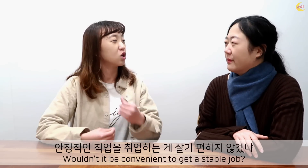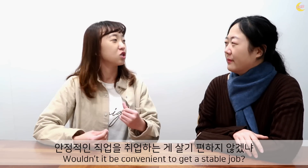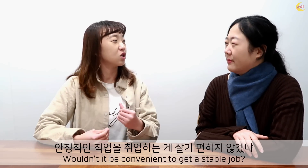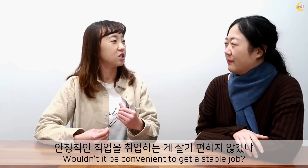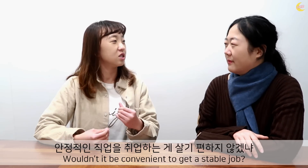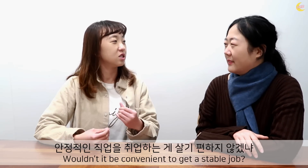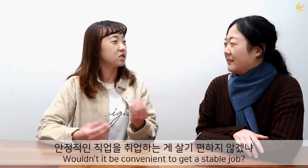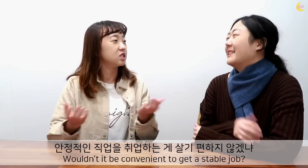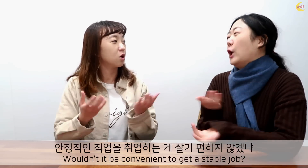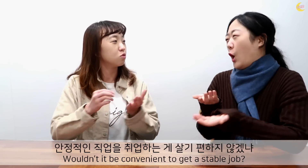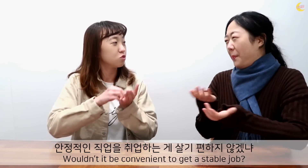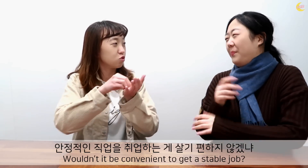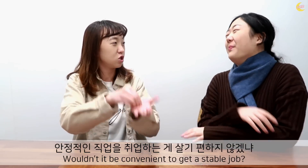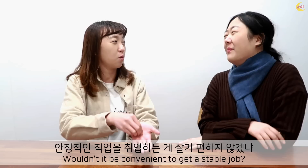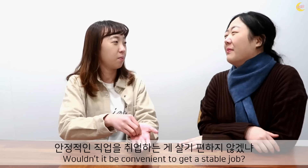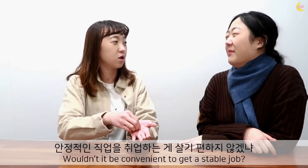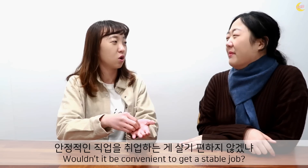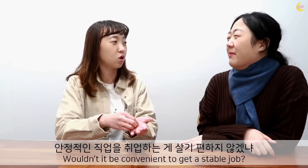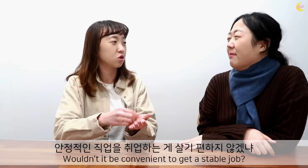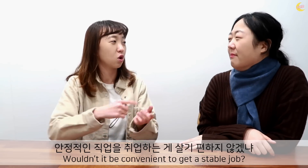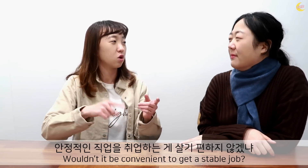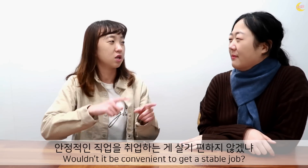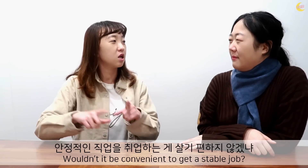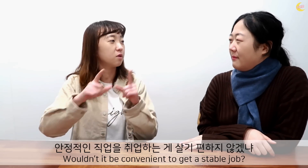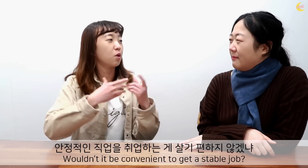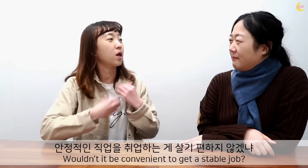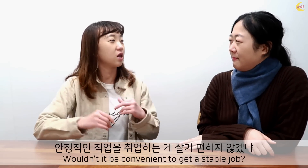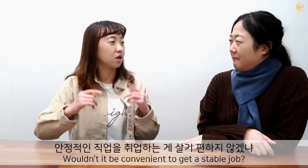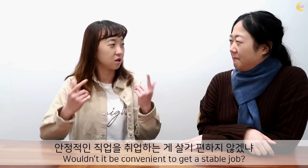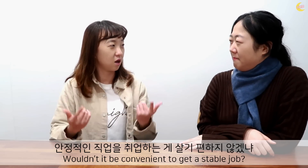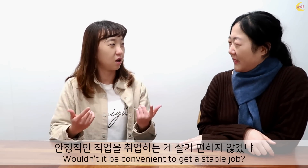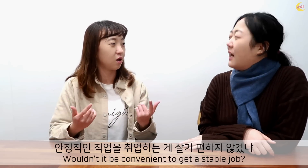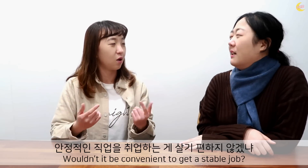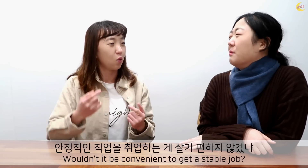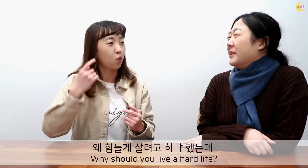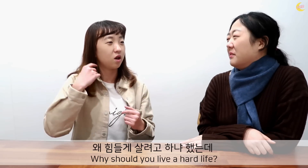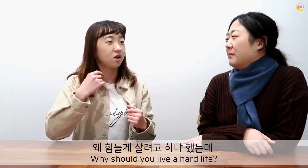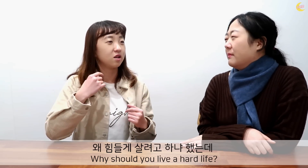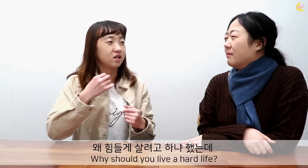Wouldn’t it be convenient to get a stable job?